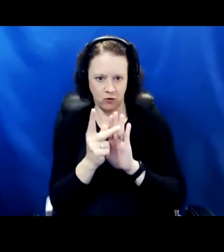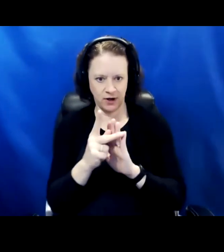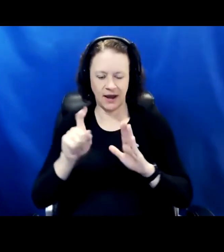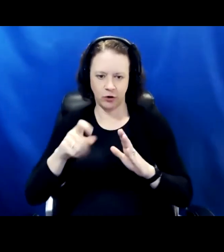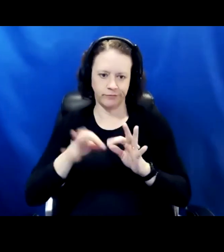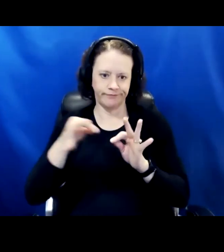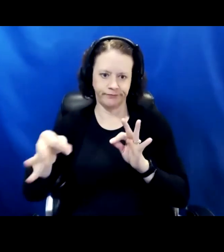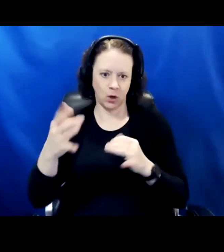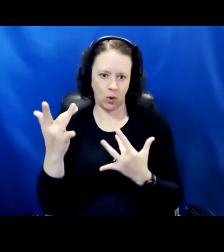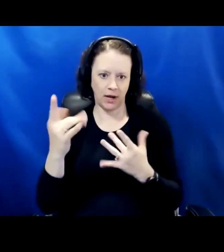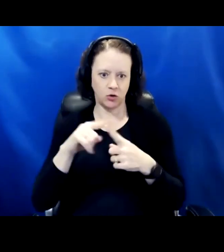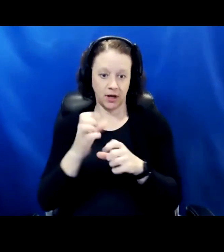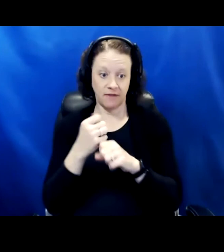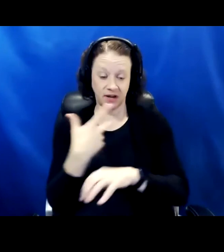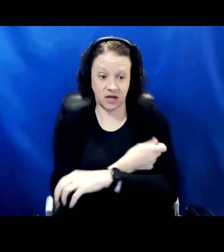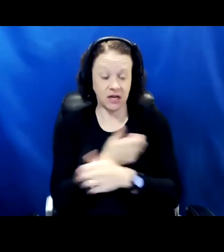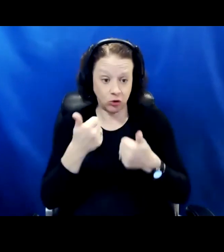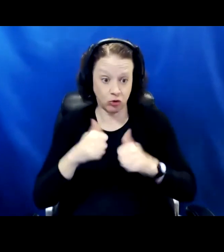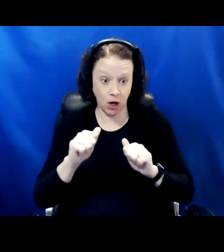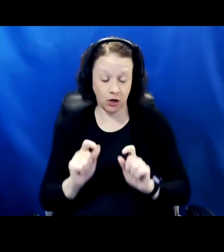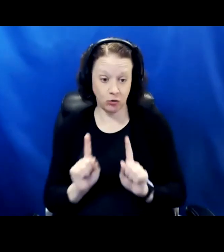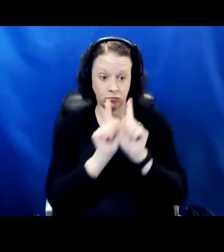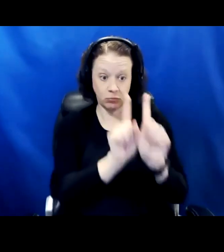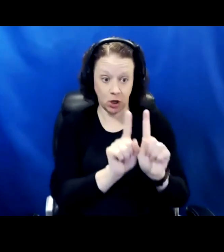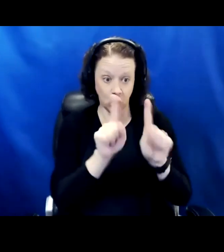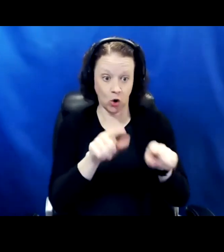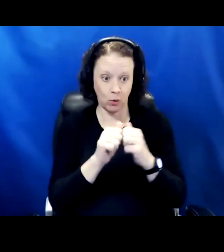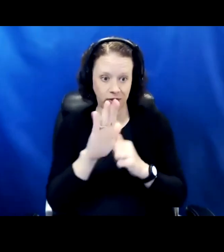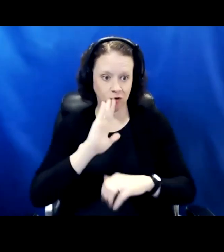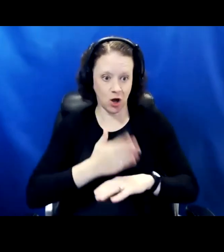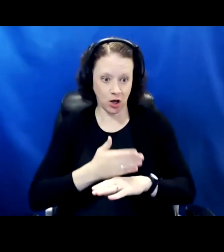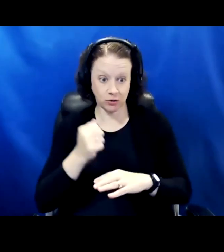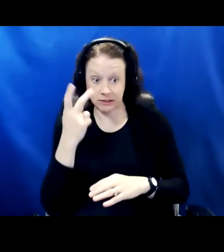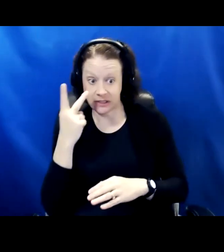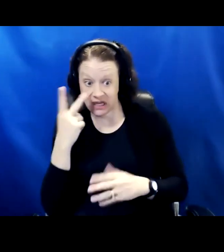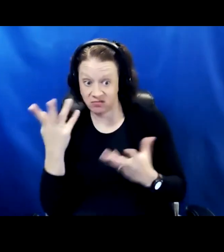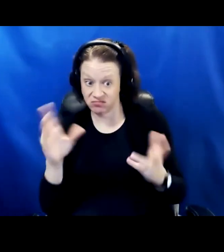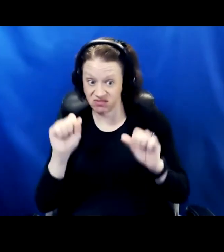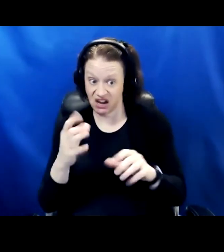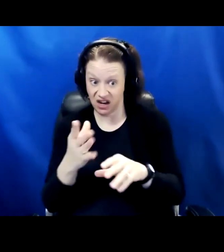They can try, they can try and go with their daughter when their daughter goes and see if they can get it,